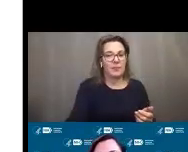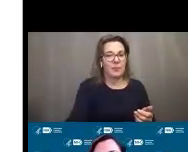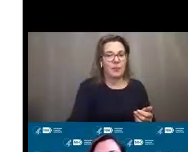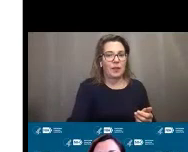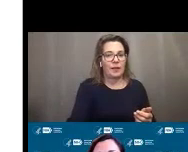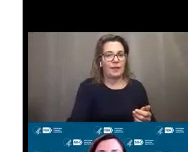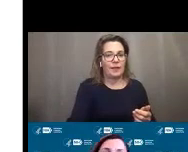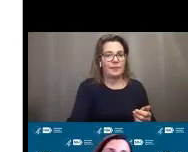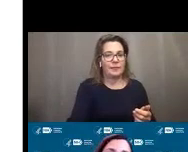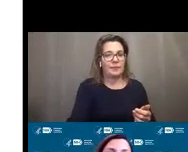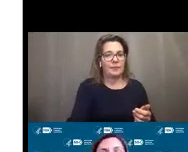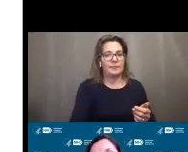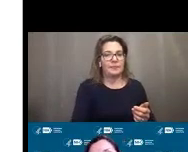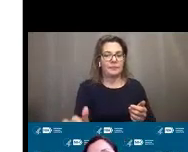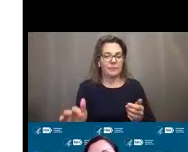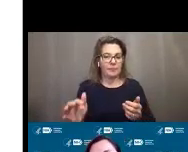where you logged in to this presentation.